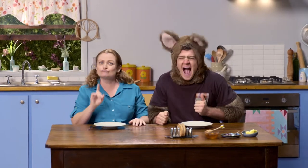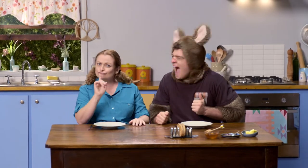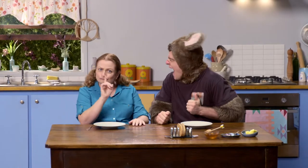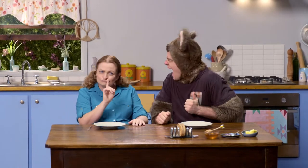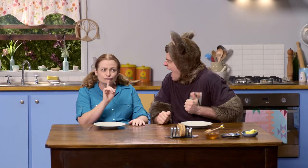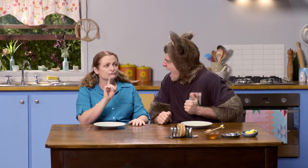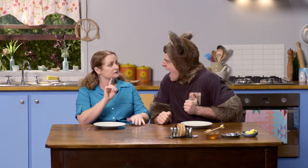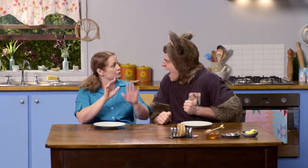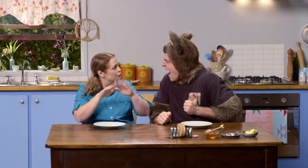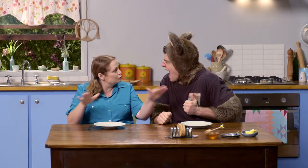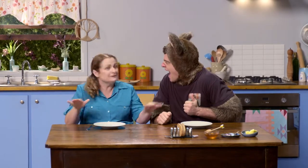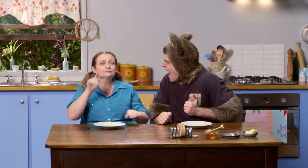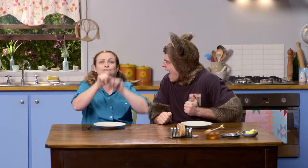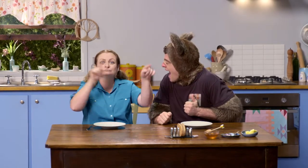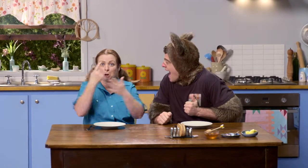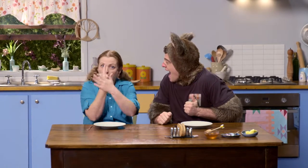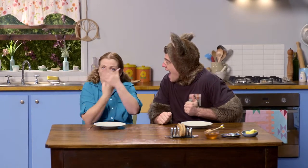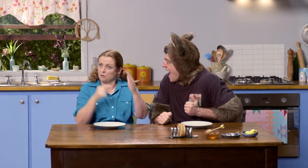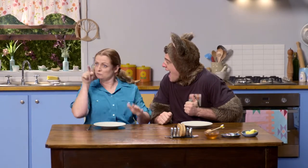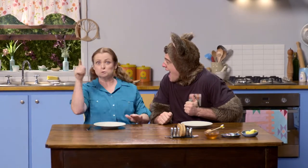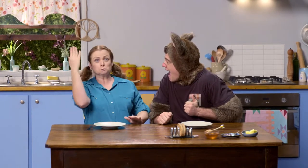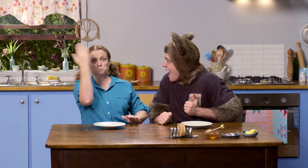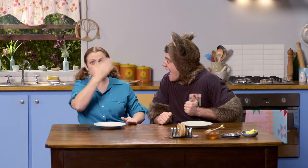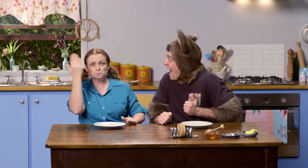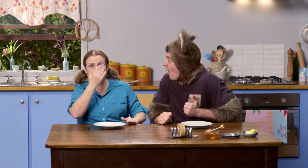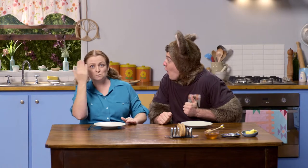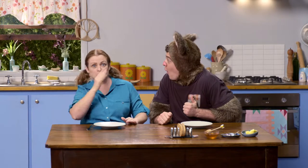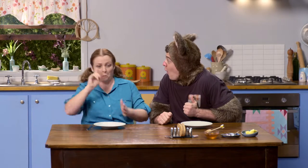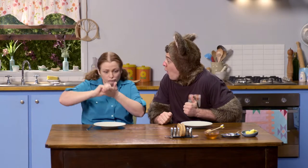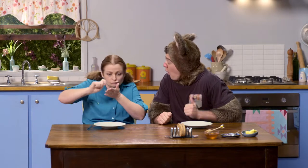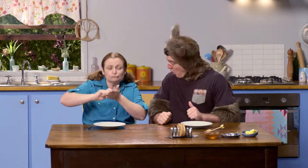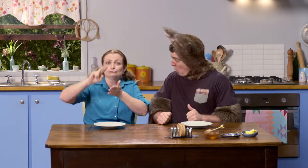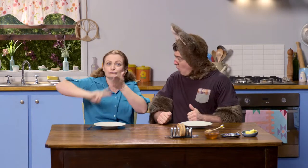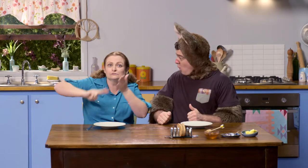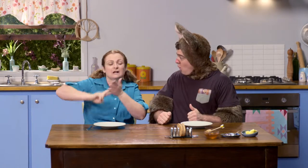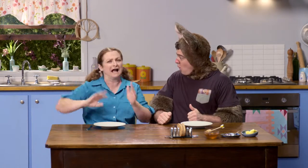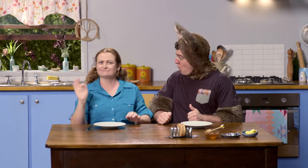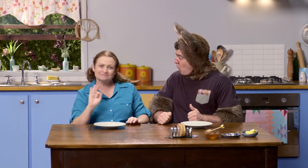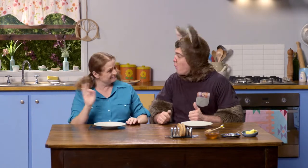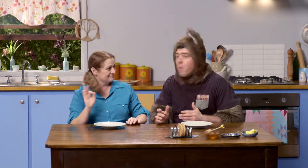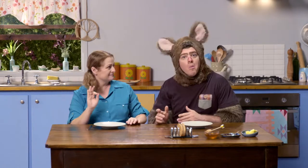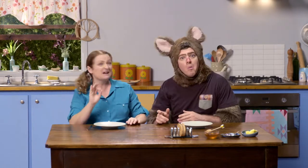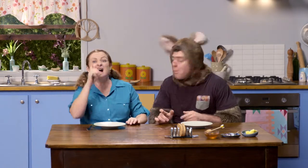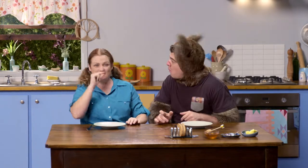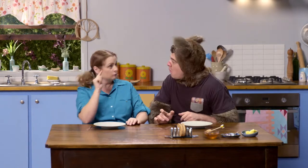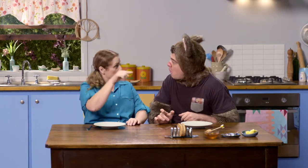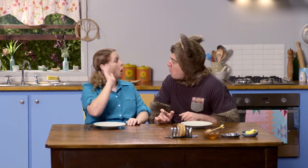Well, Possum, children don't just learn at school, they can learn at home too,